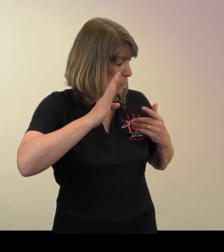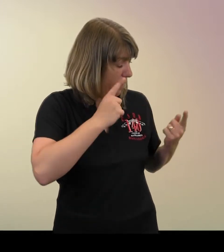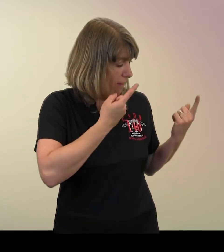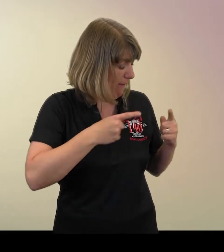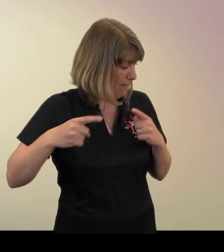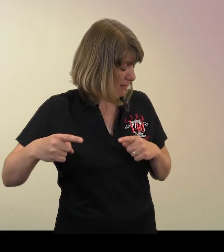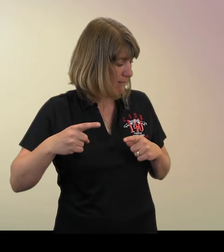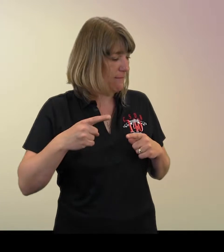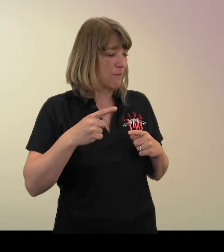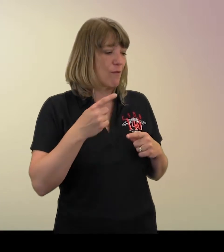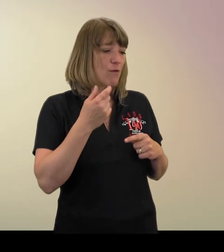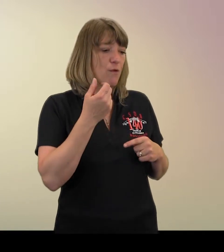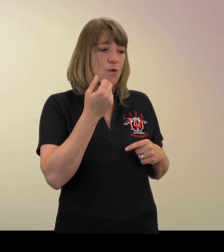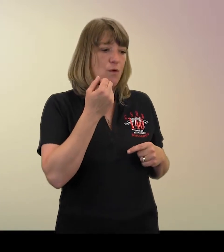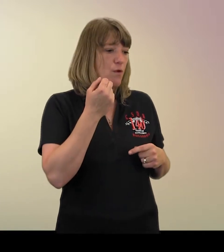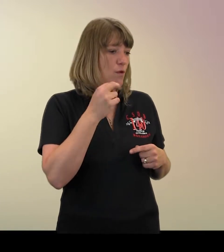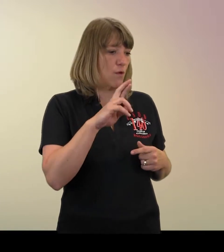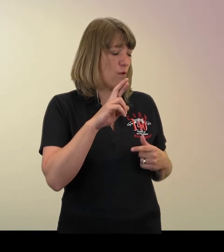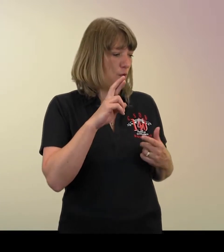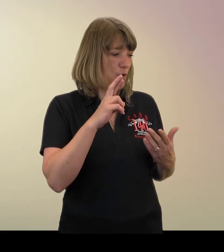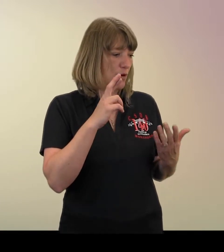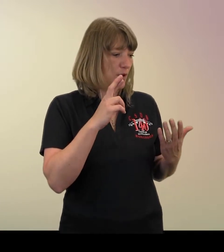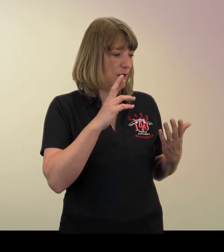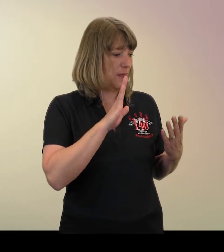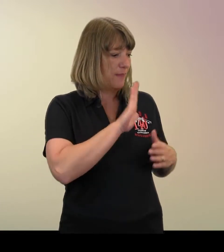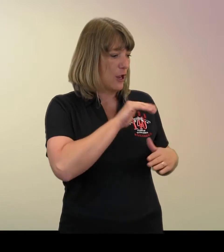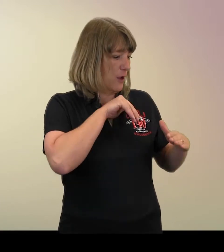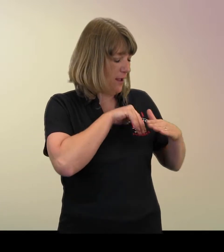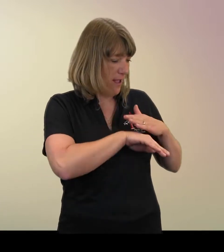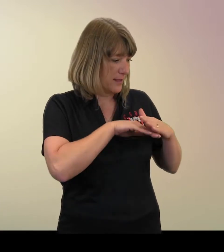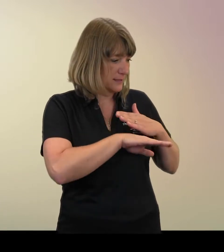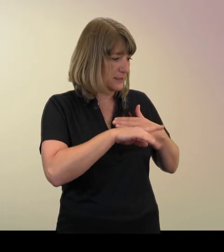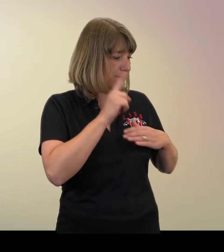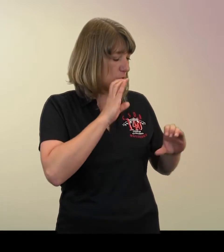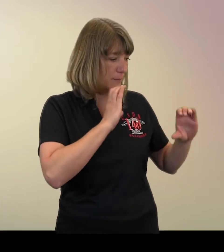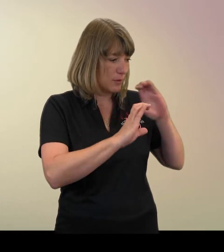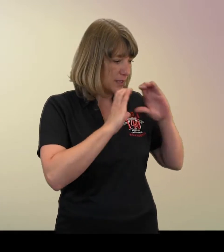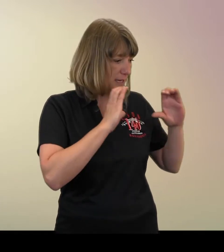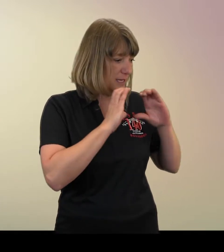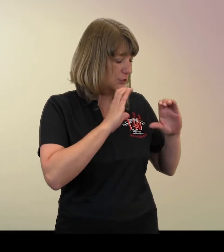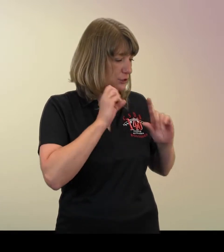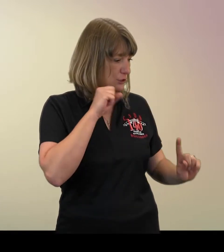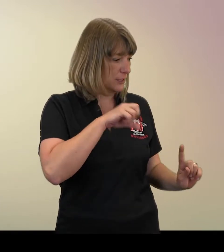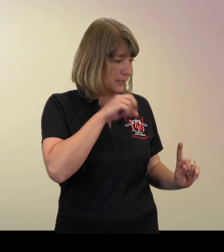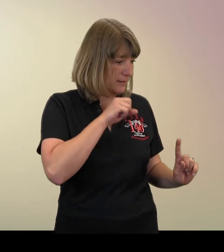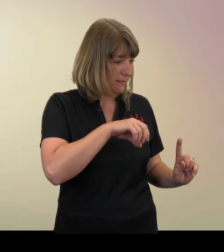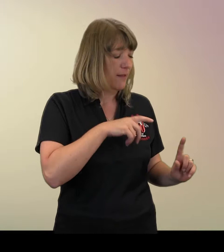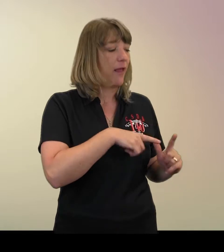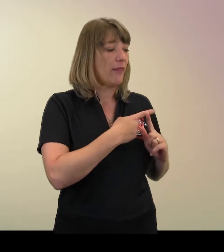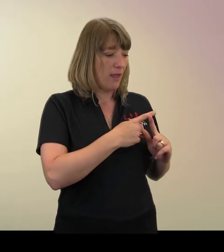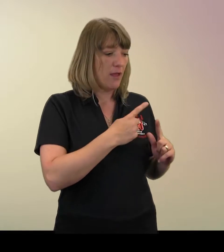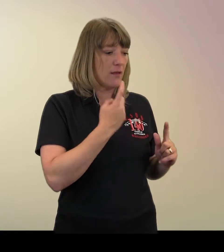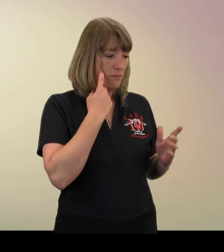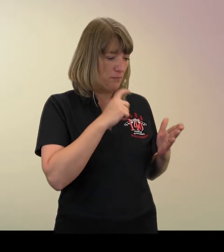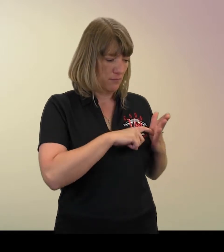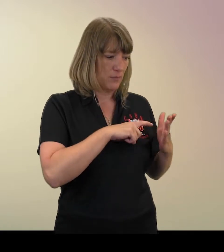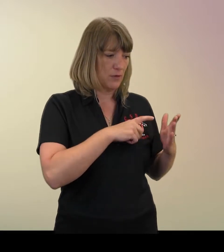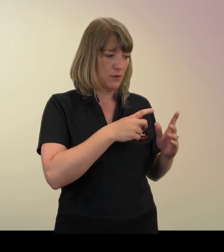or by increasing their access to communication in their environment, you would see that difficulty